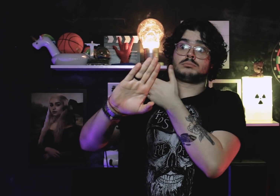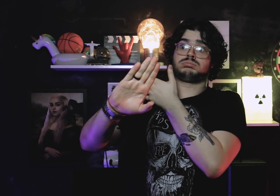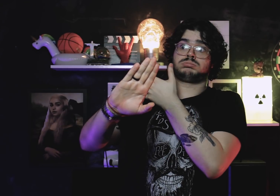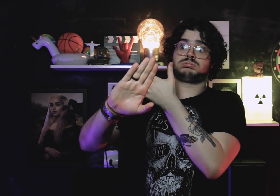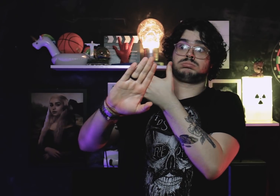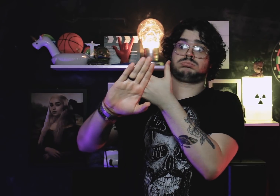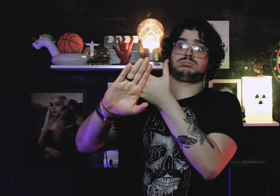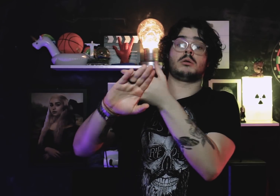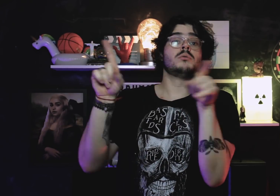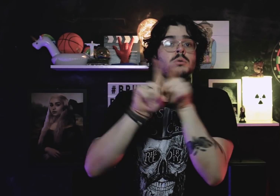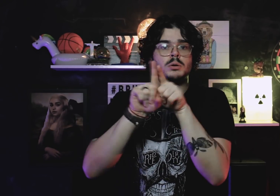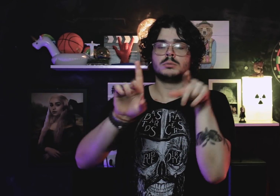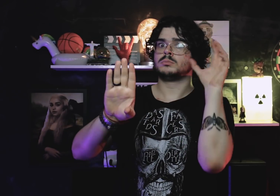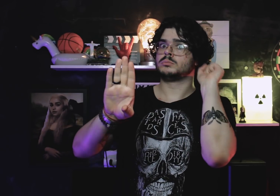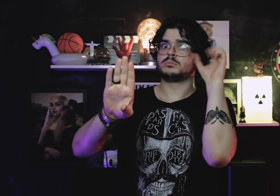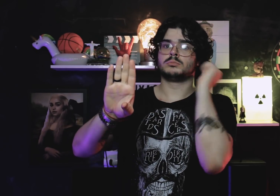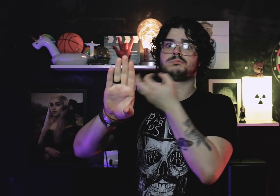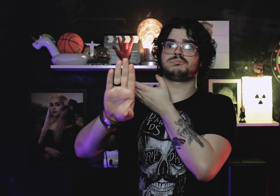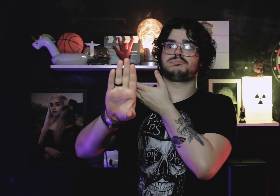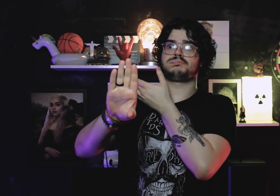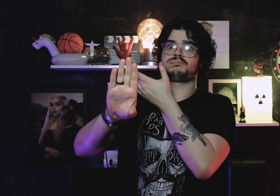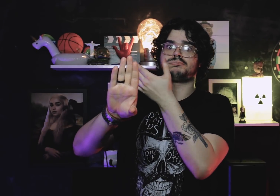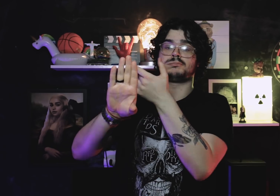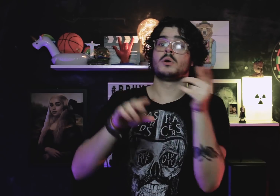on in the rituals children were subjected to.